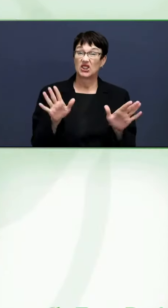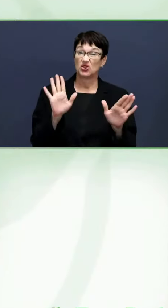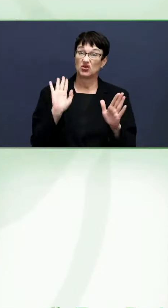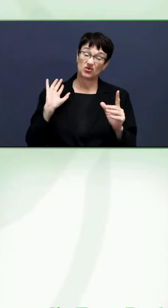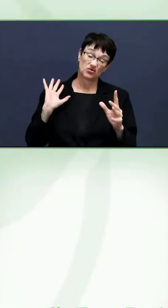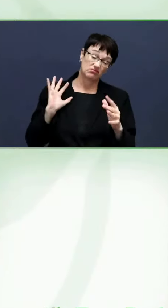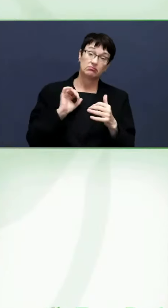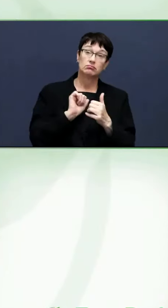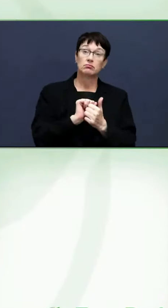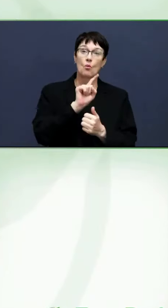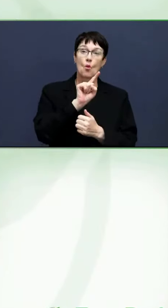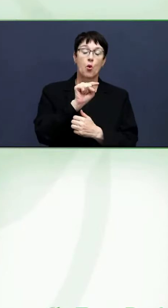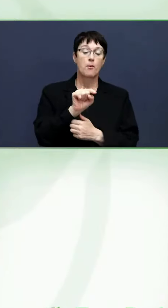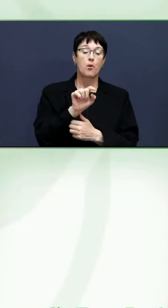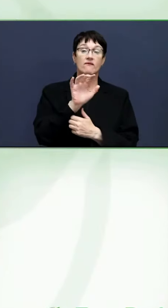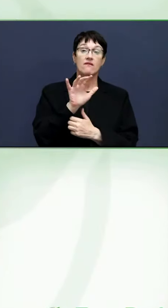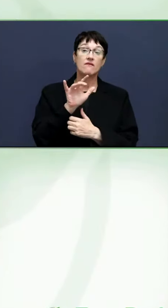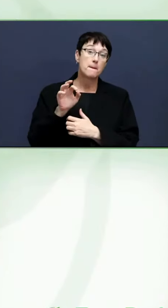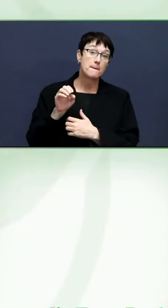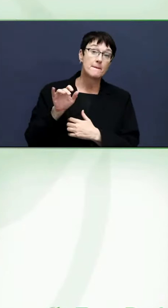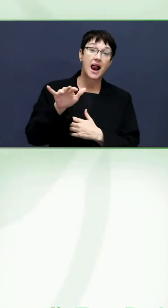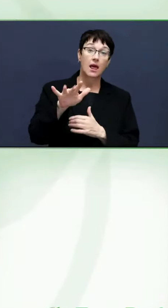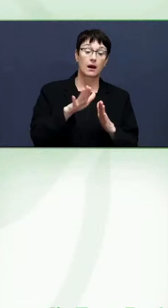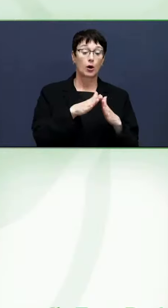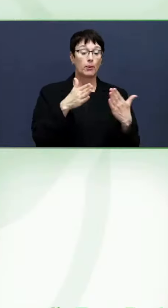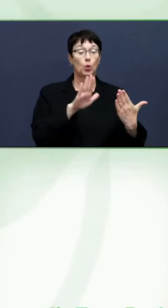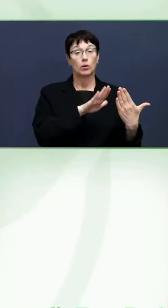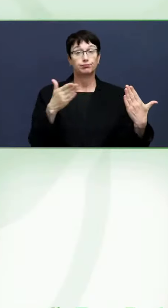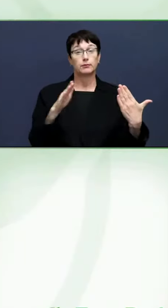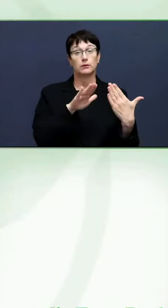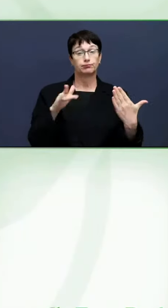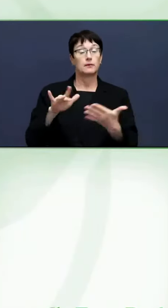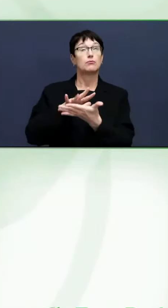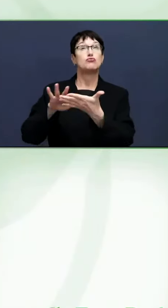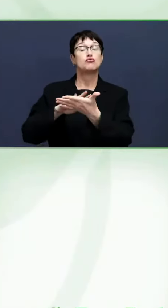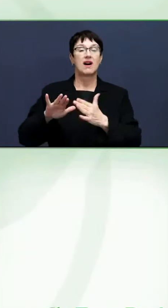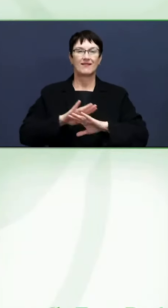So please, the floor is yours full stop SPEAKER: Thank you for stop my name is Alfonso.